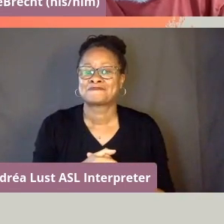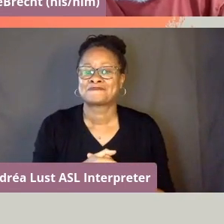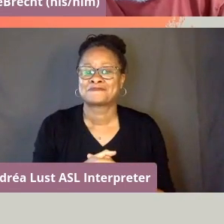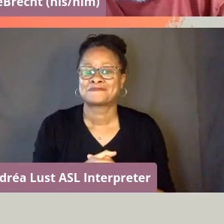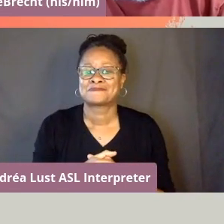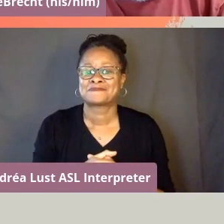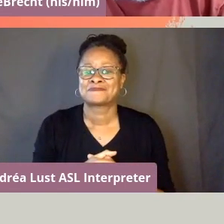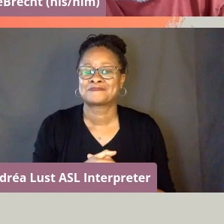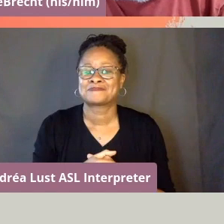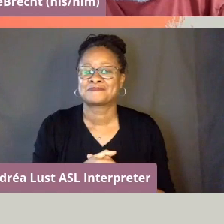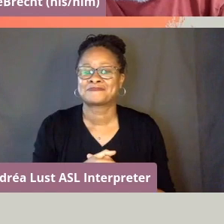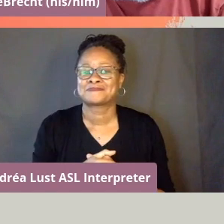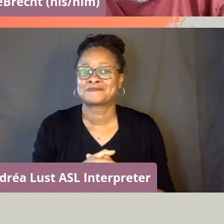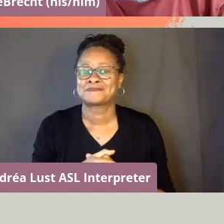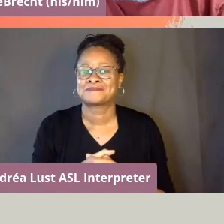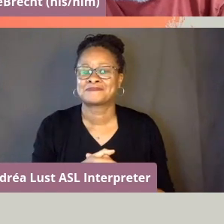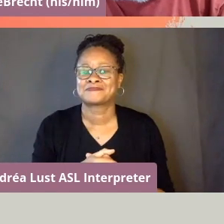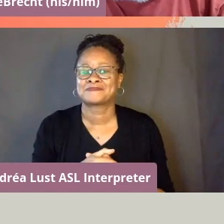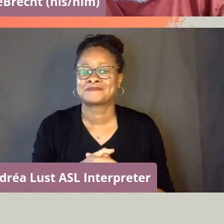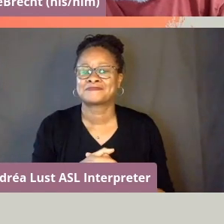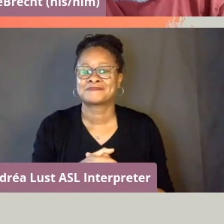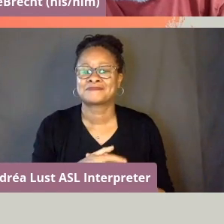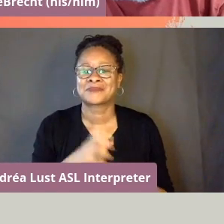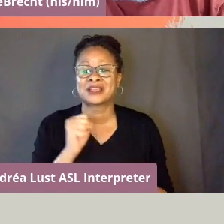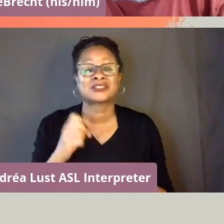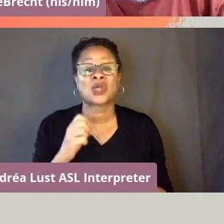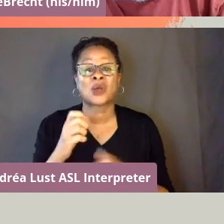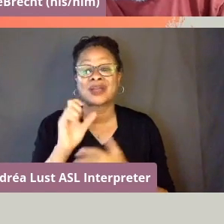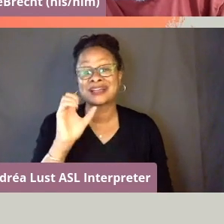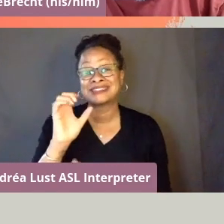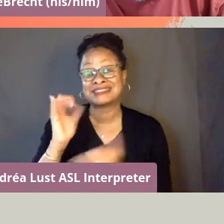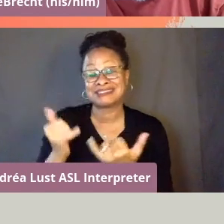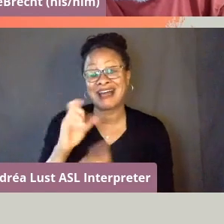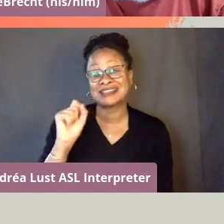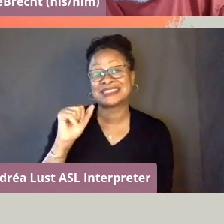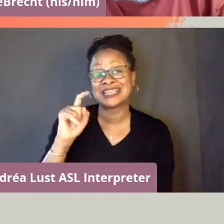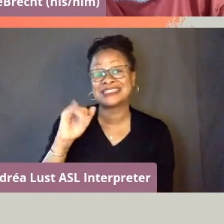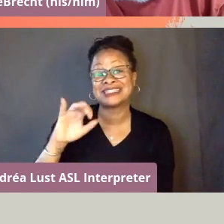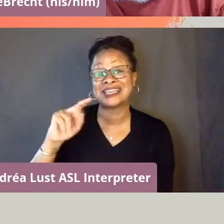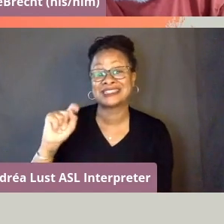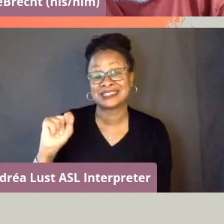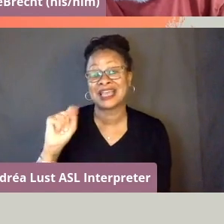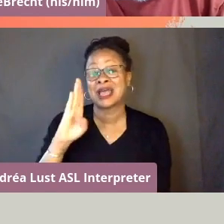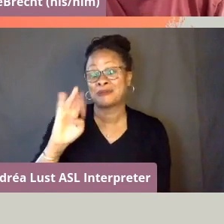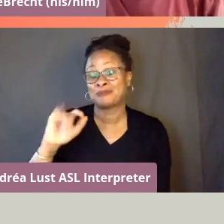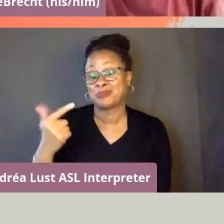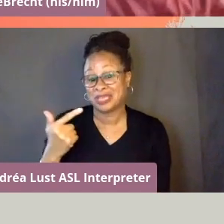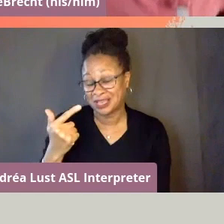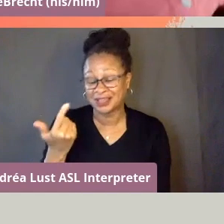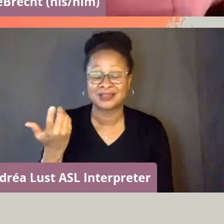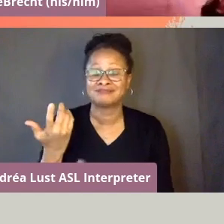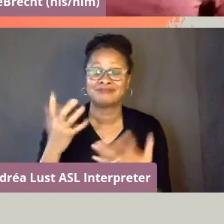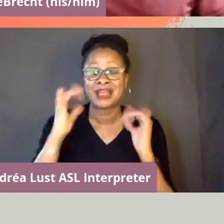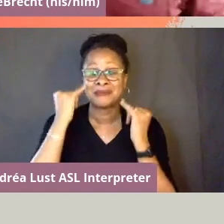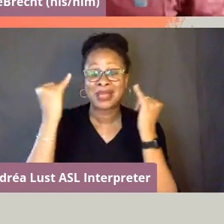sentient being imagination, even non-sentient being imagination. Directors, want to say anything to that point